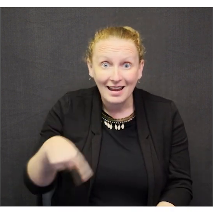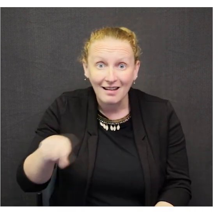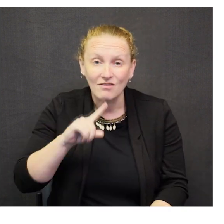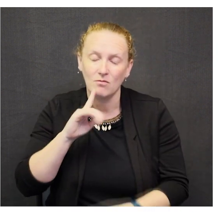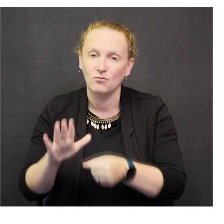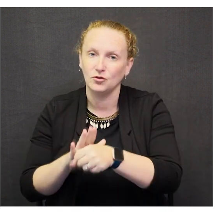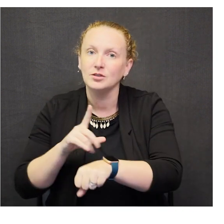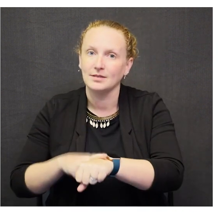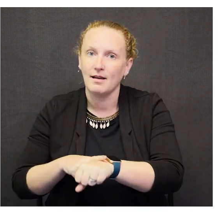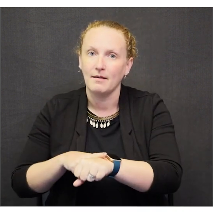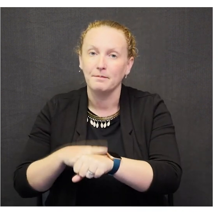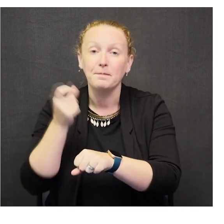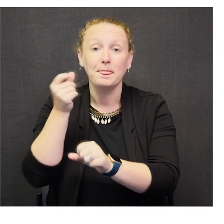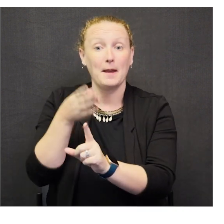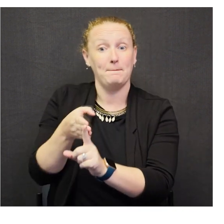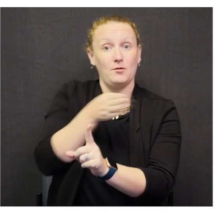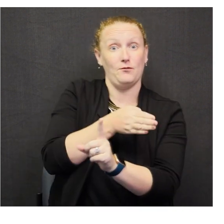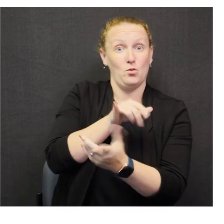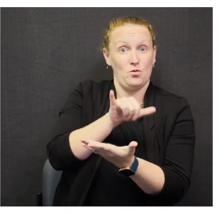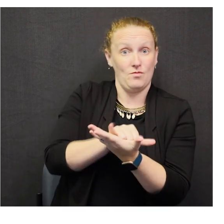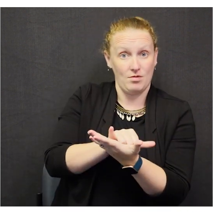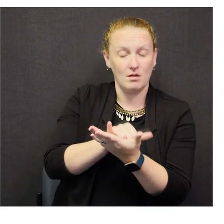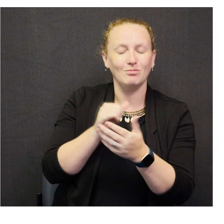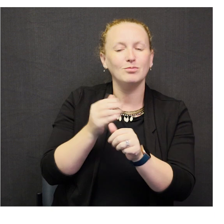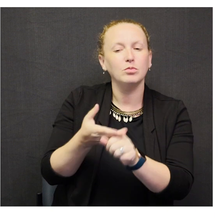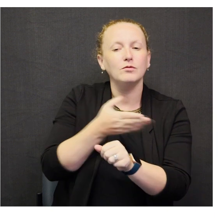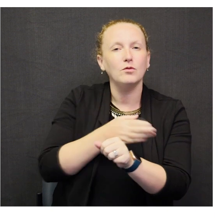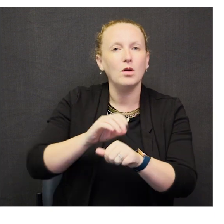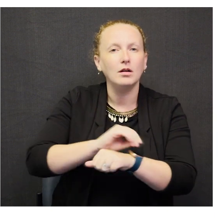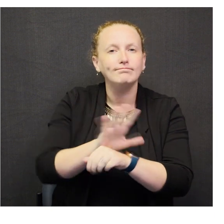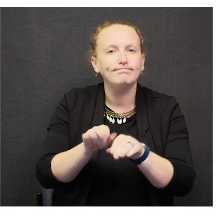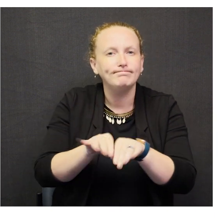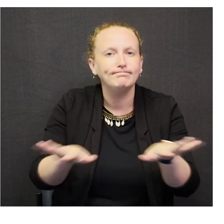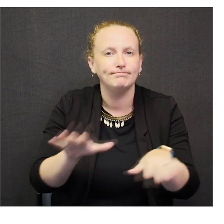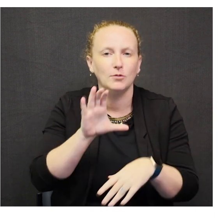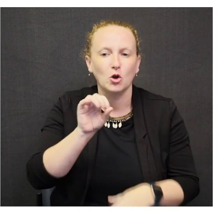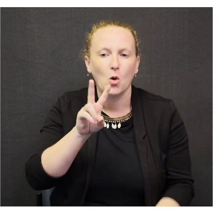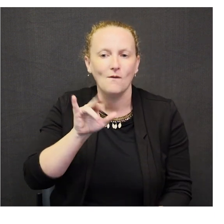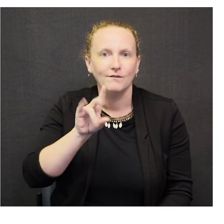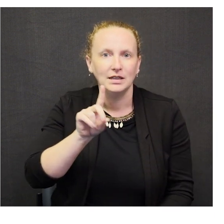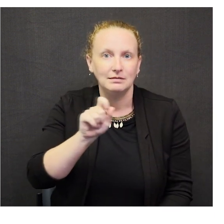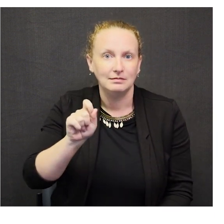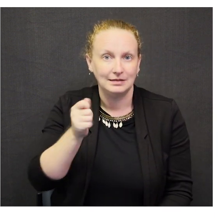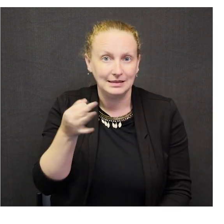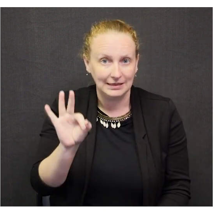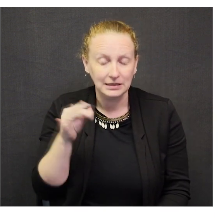in a dedicated call centre, where we in-sourced the bulk of our video and phone interpreting,